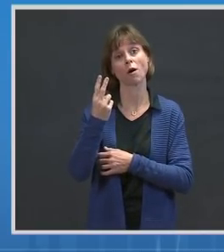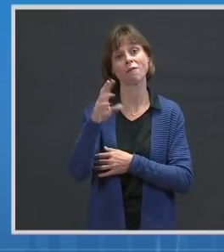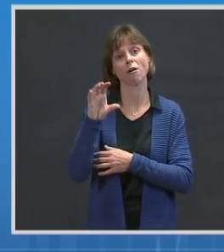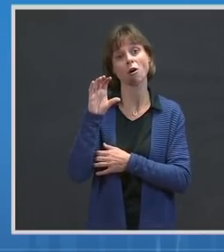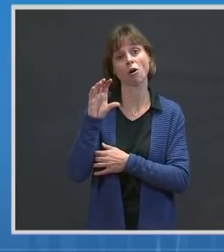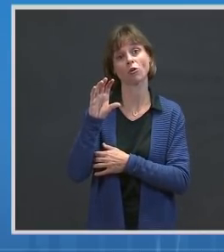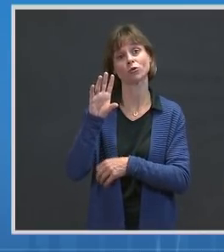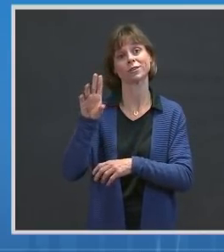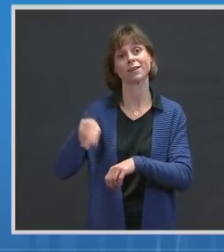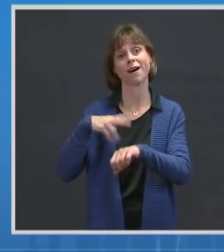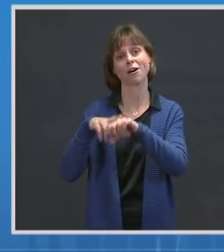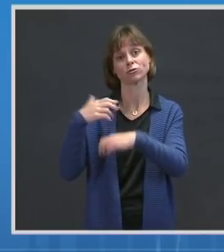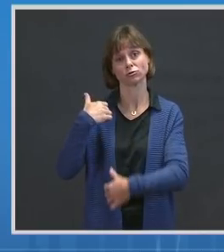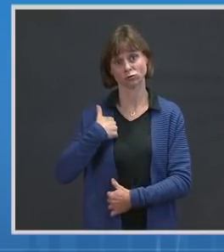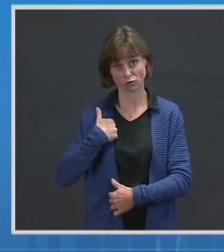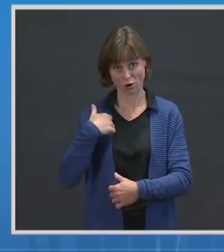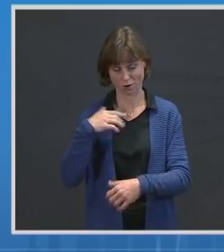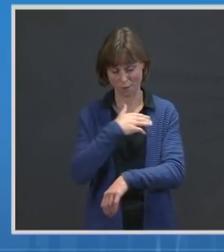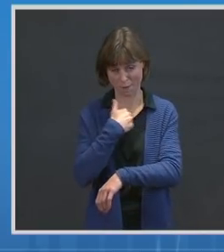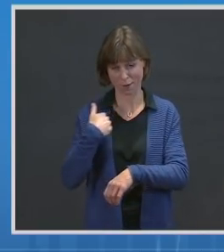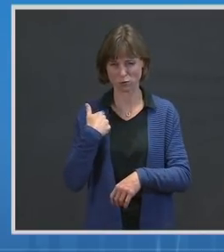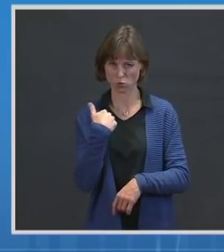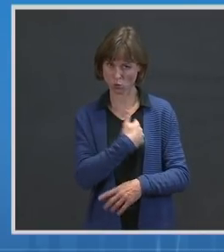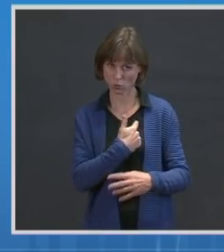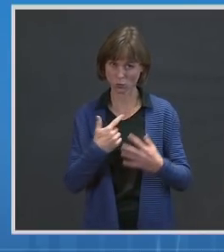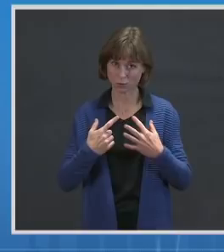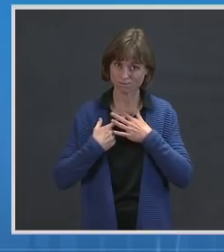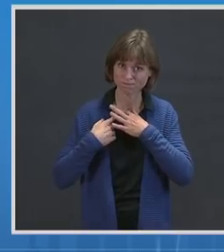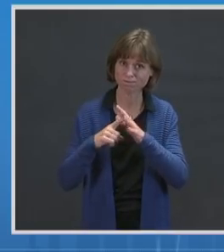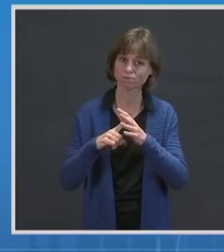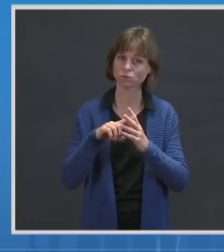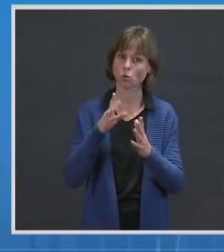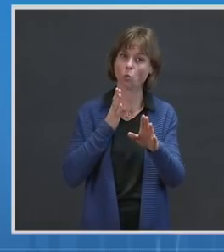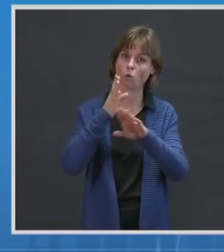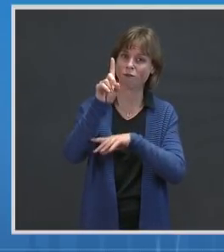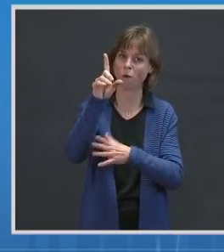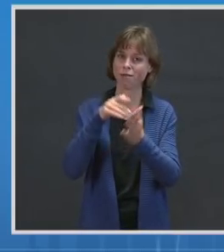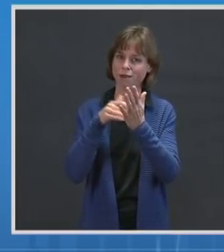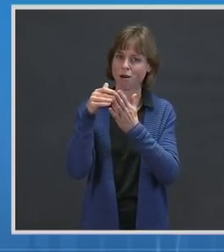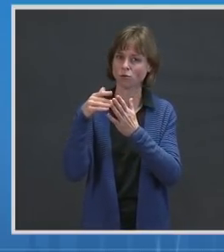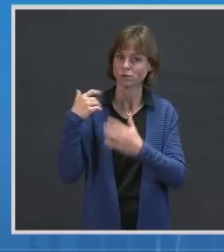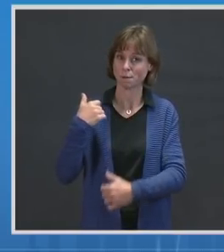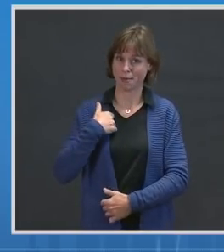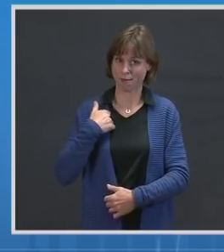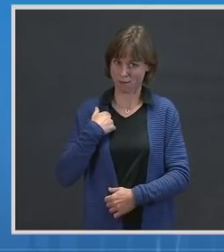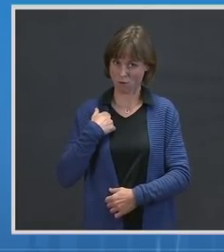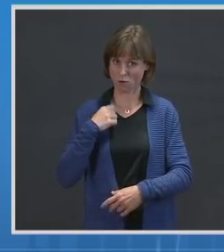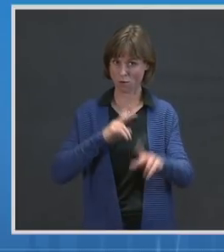For the first time, we have activated over 1,000 members of the military to support community vaccination sites,